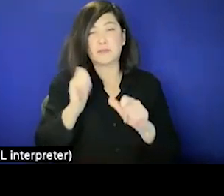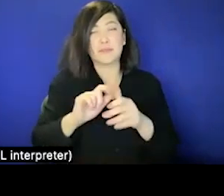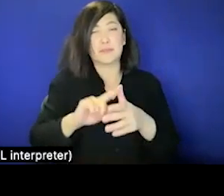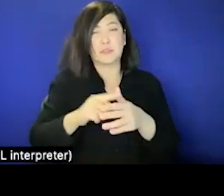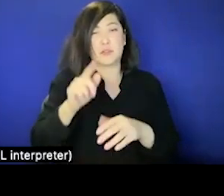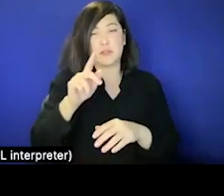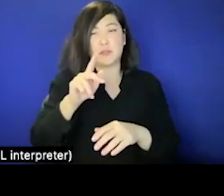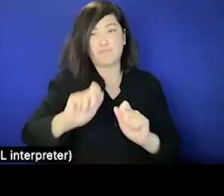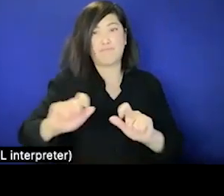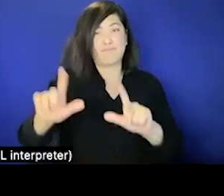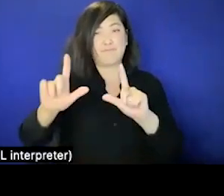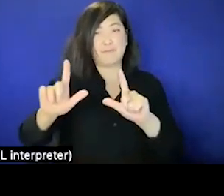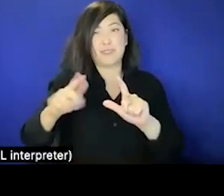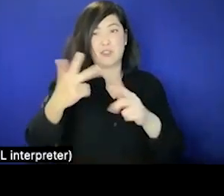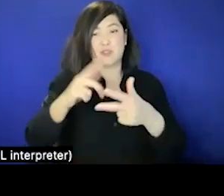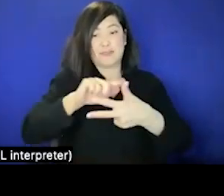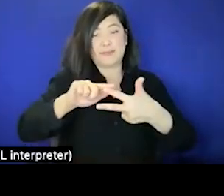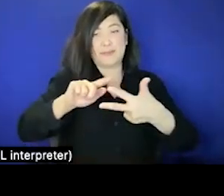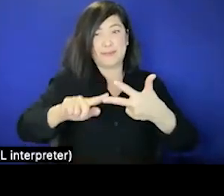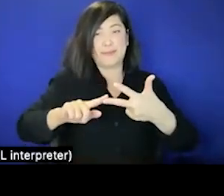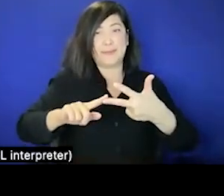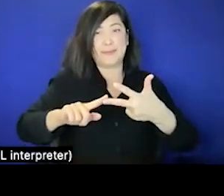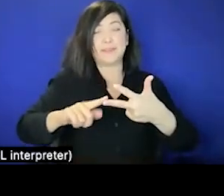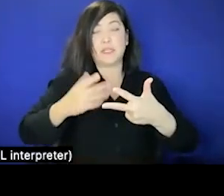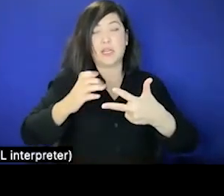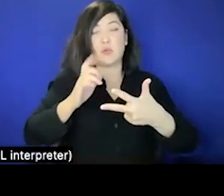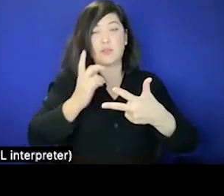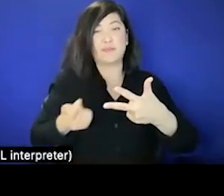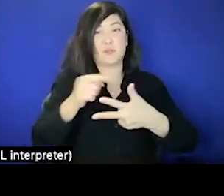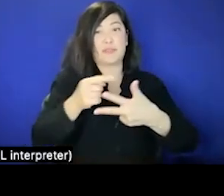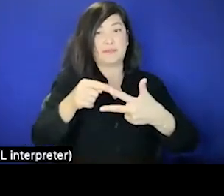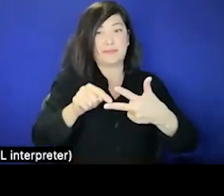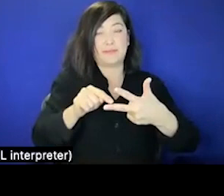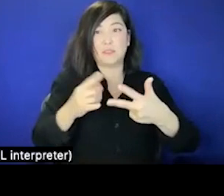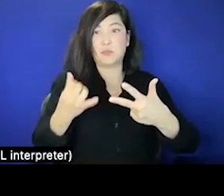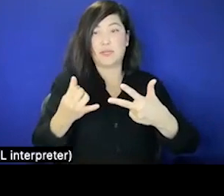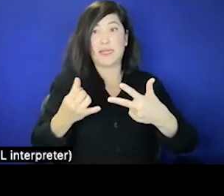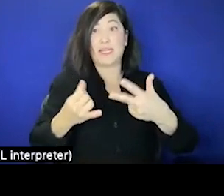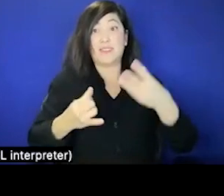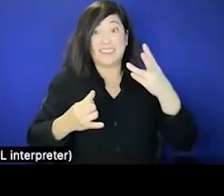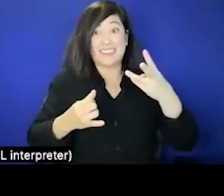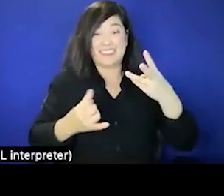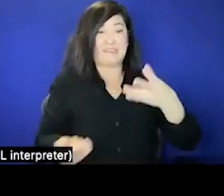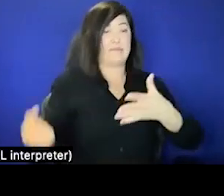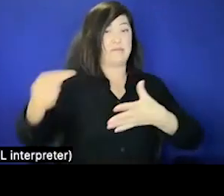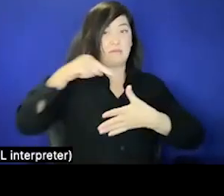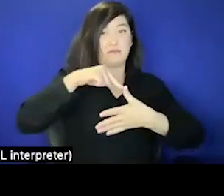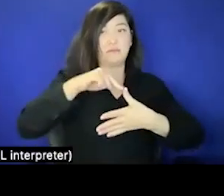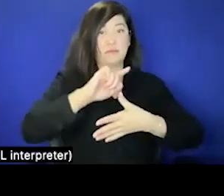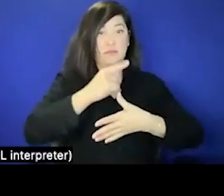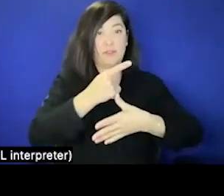We'll start first about investing in rights management. We did a study about two years ago